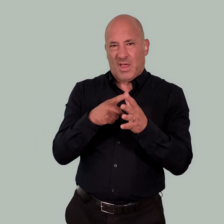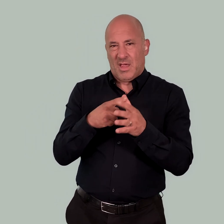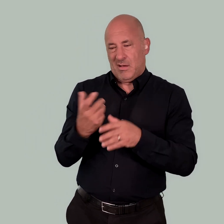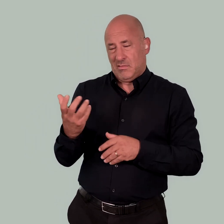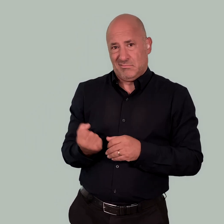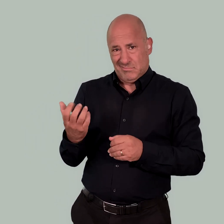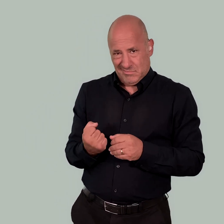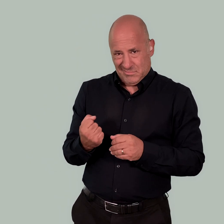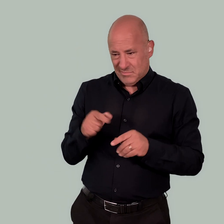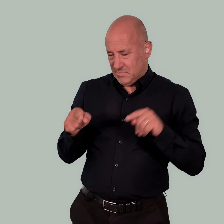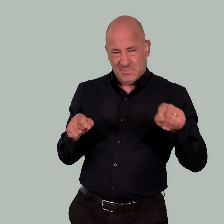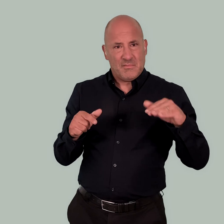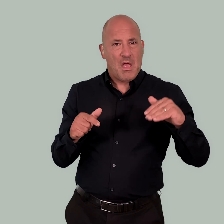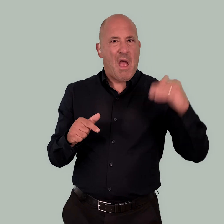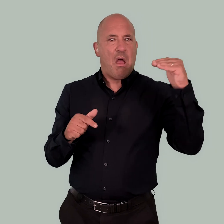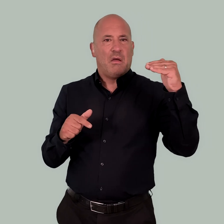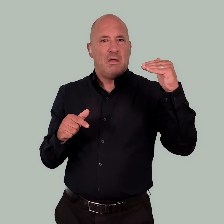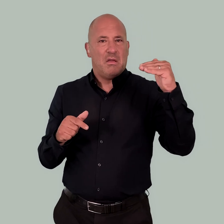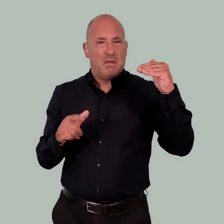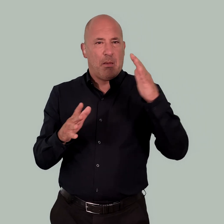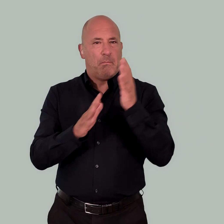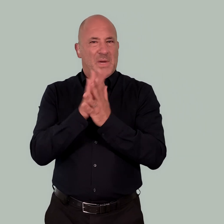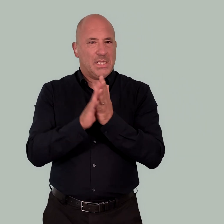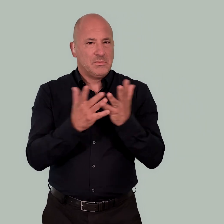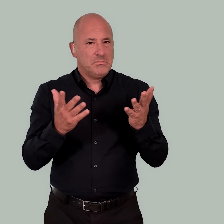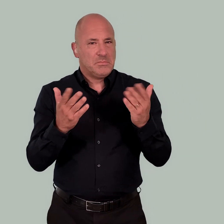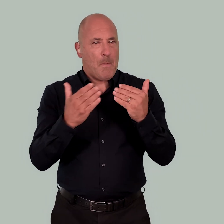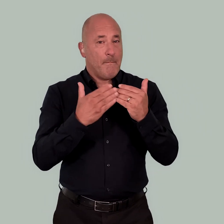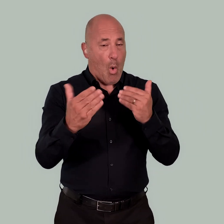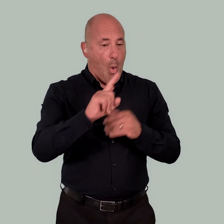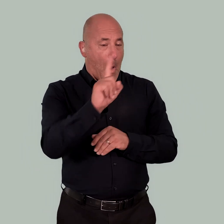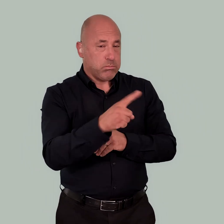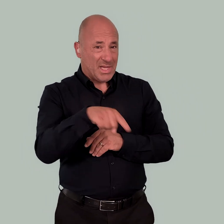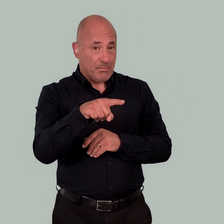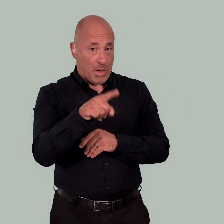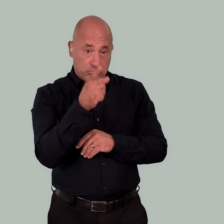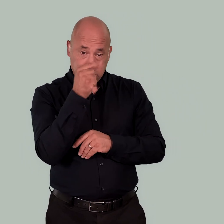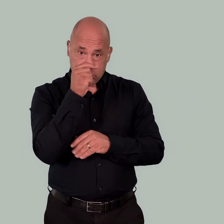among working age people, suggesting that there are significant numbers of additional people